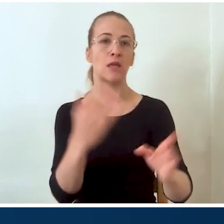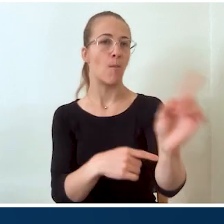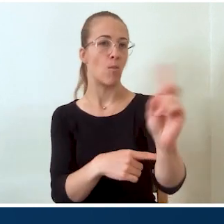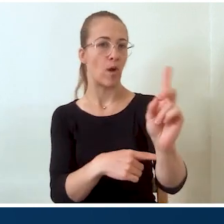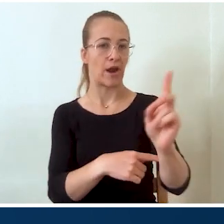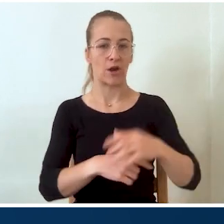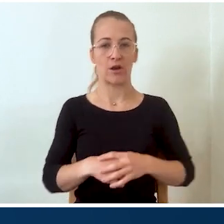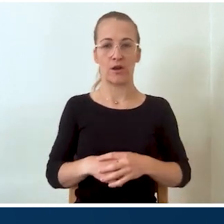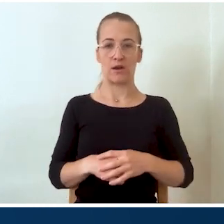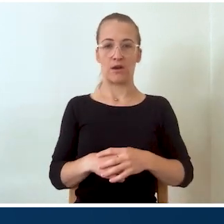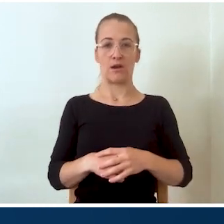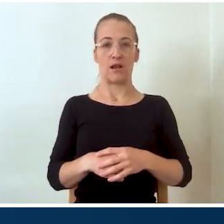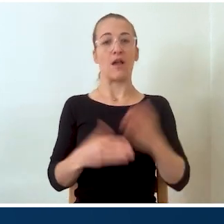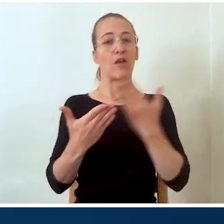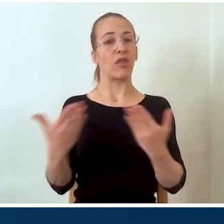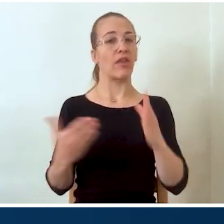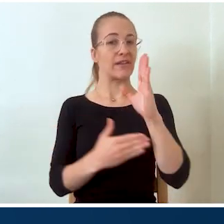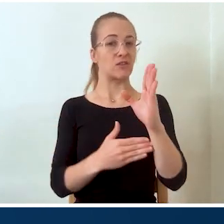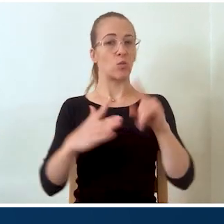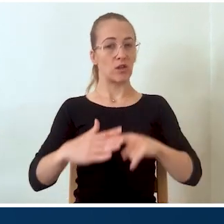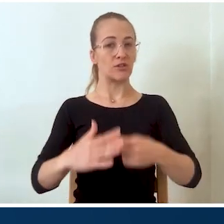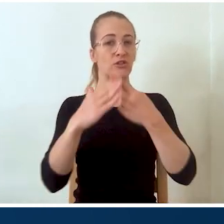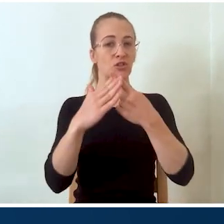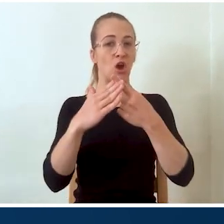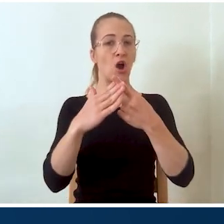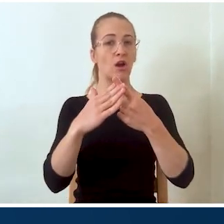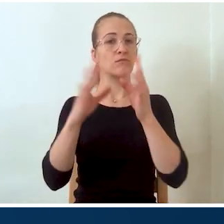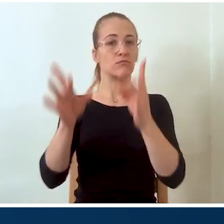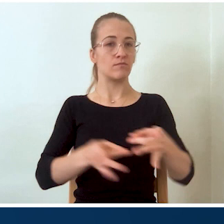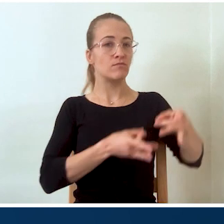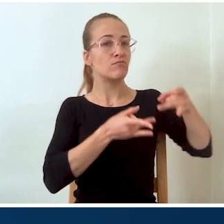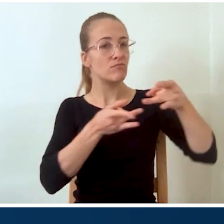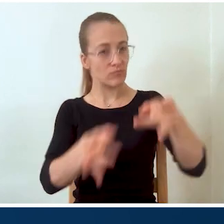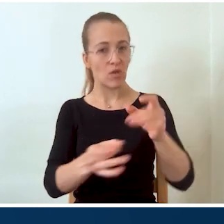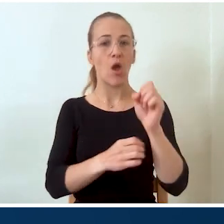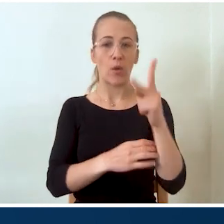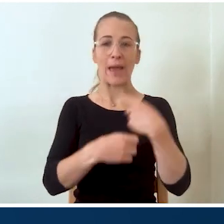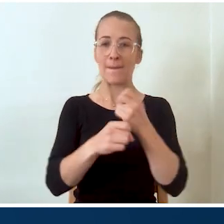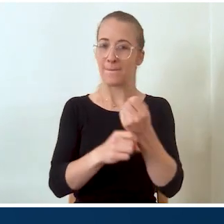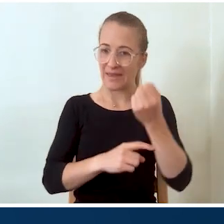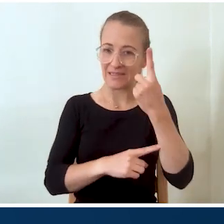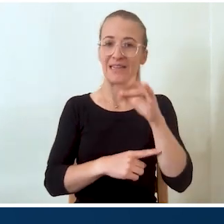And then things will start to all kind of streamline, in a way. It's like, okay, this makes sense that if we start here,